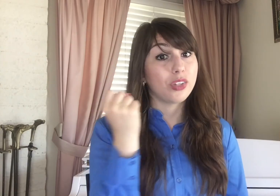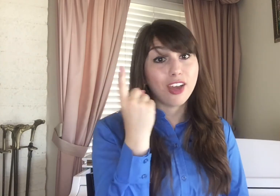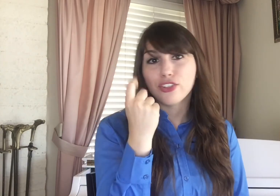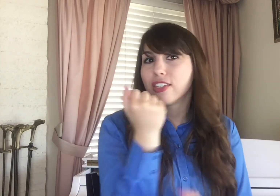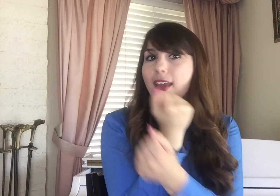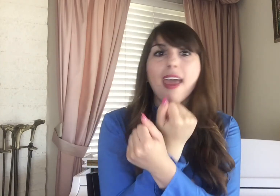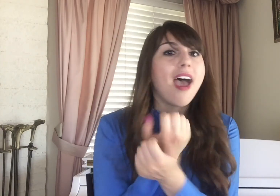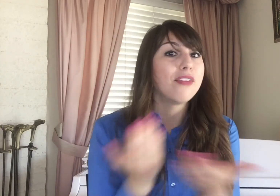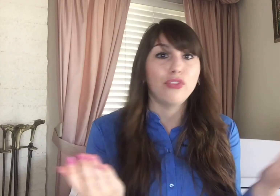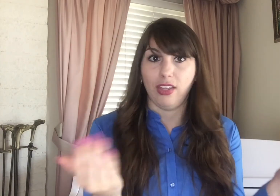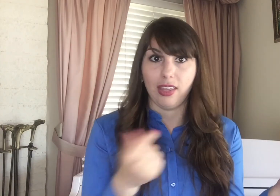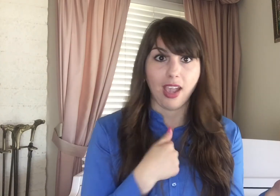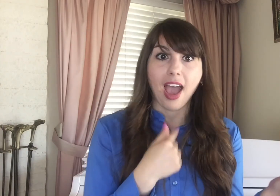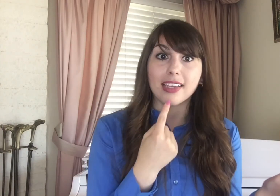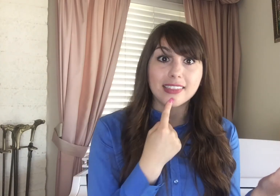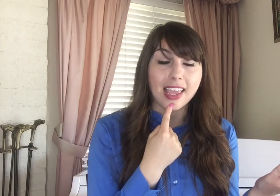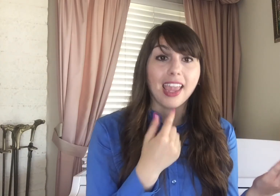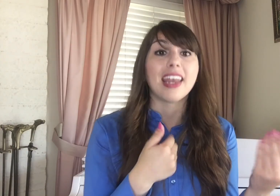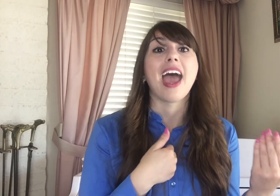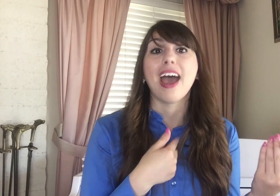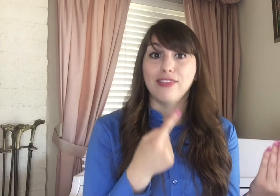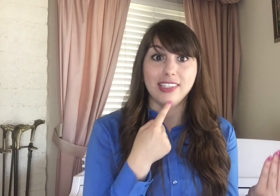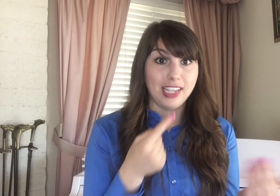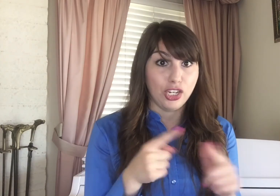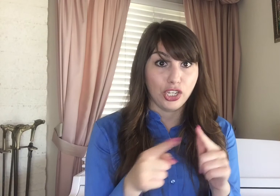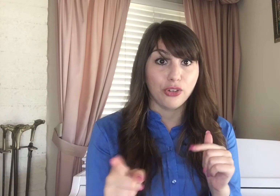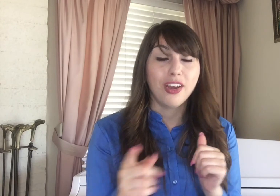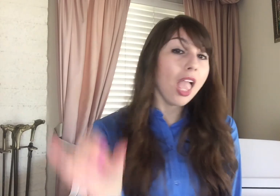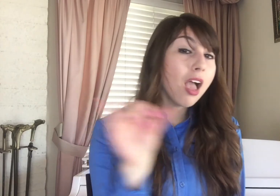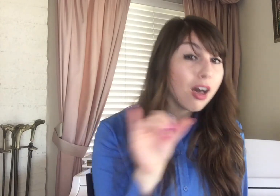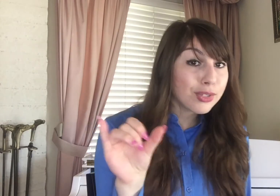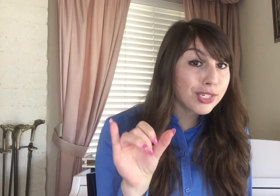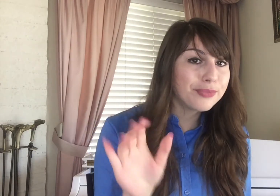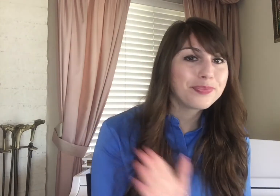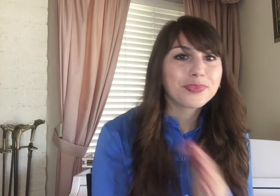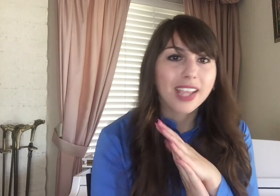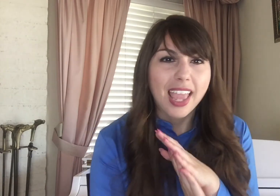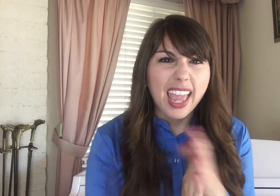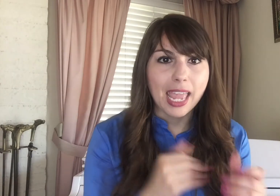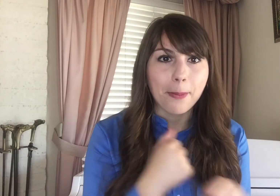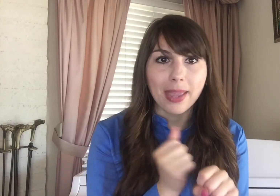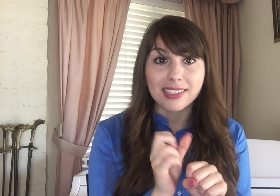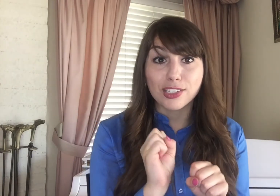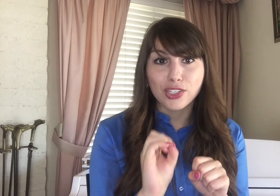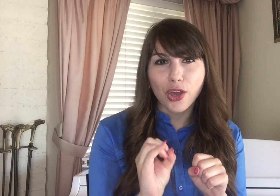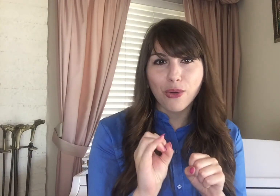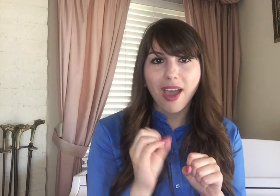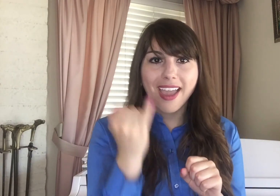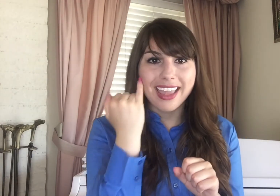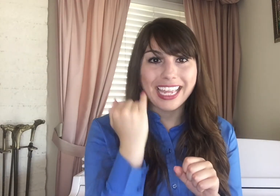to understand everything I say and have to say to you." Also, it makes it so, if